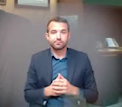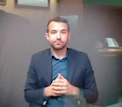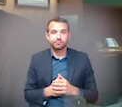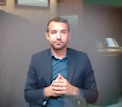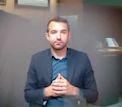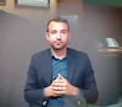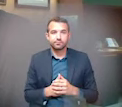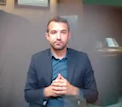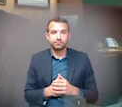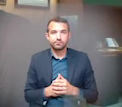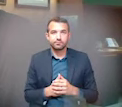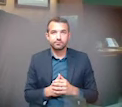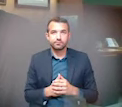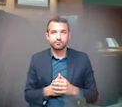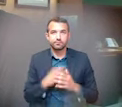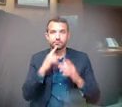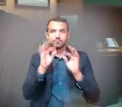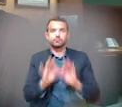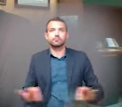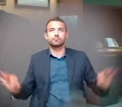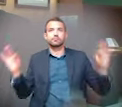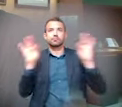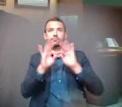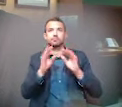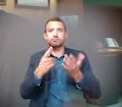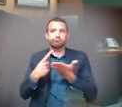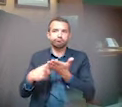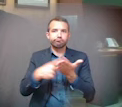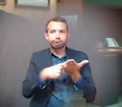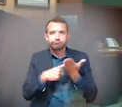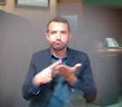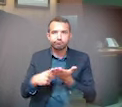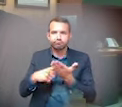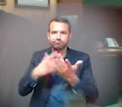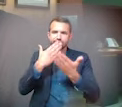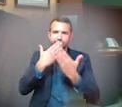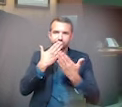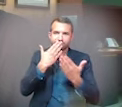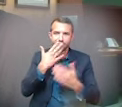But this is such an important conversation and I'm so grateful to all three